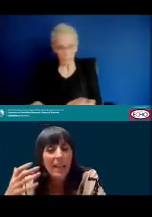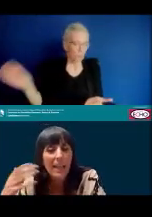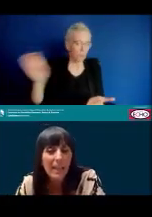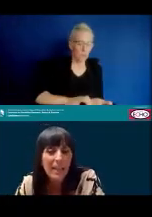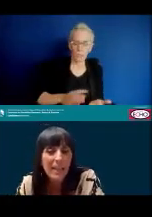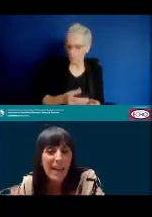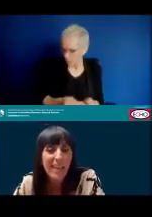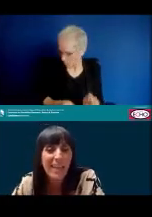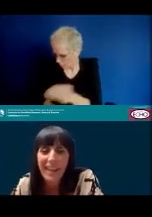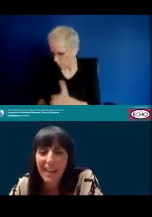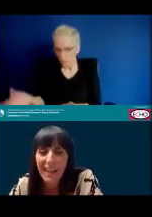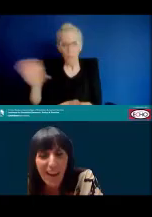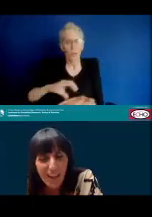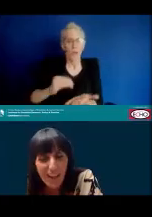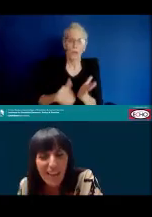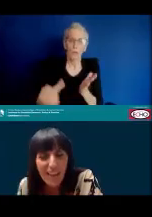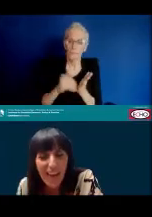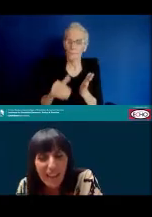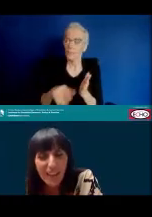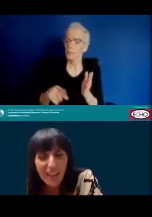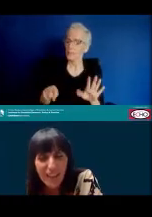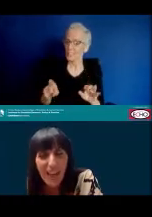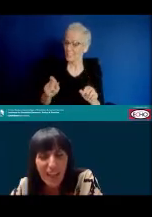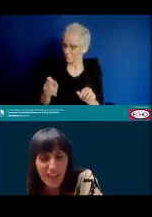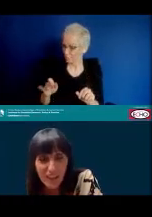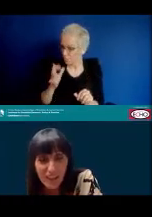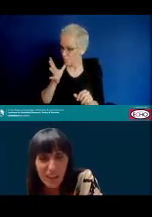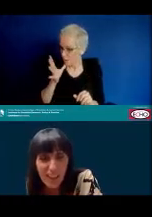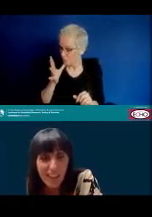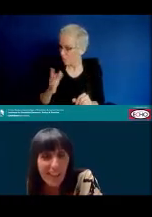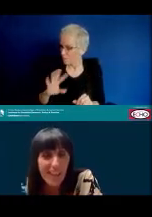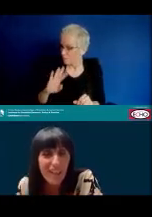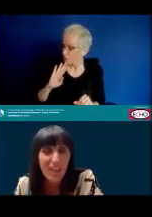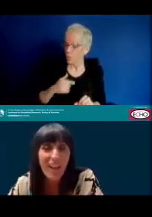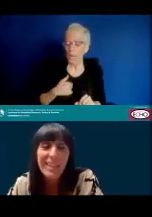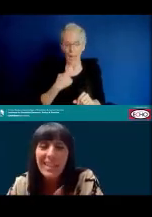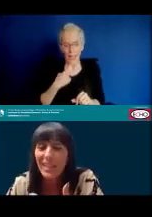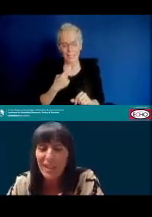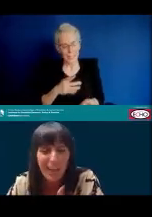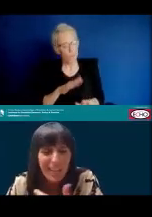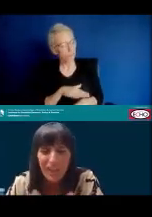can say, gosh, that looks like learning the child. Your child's